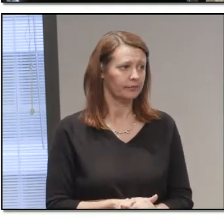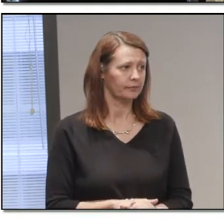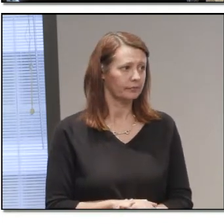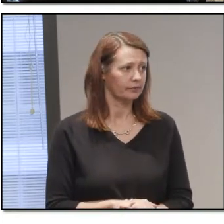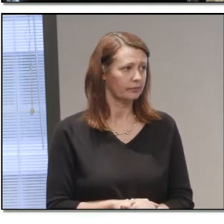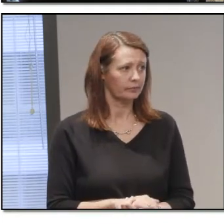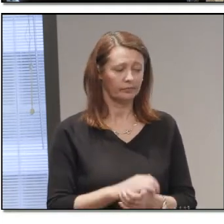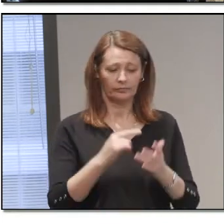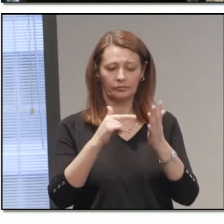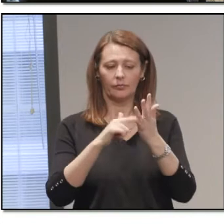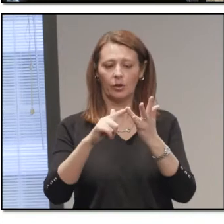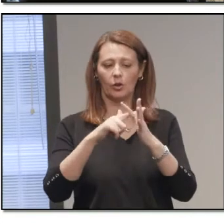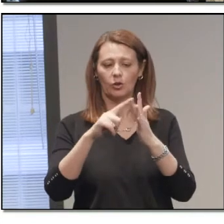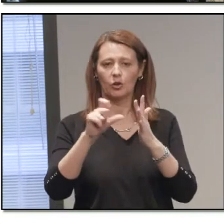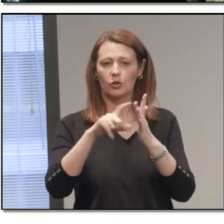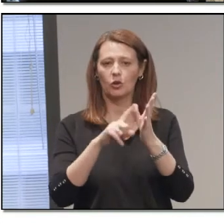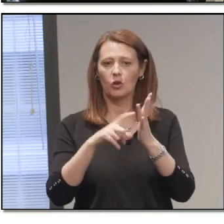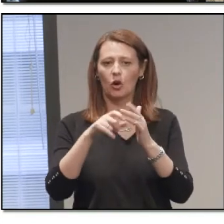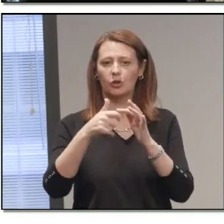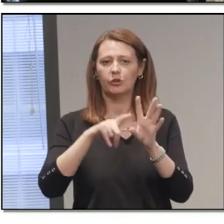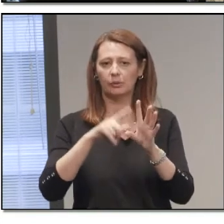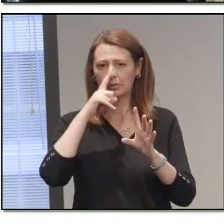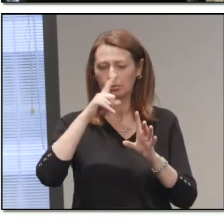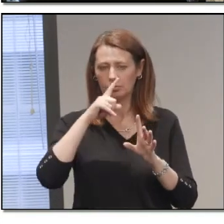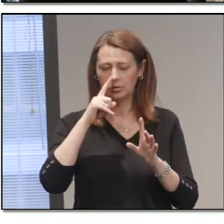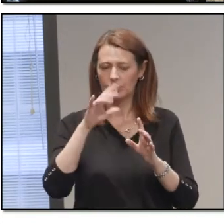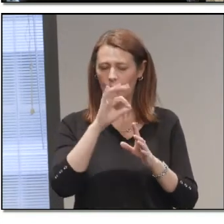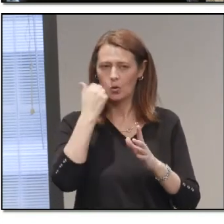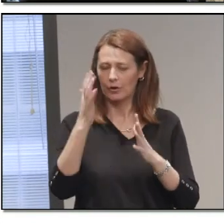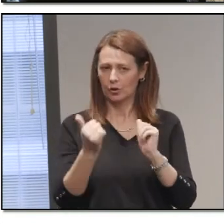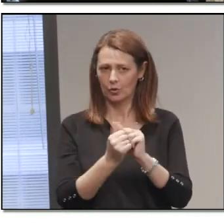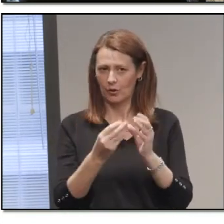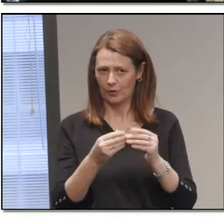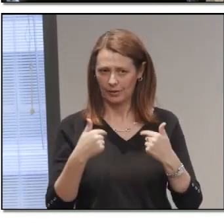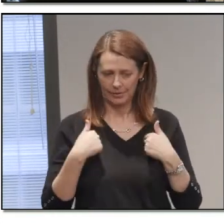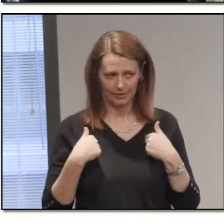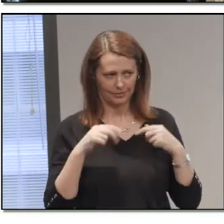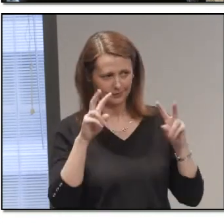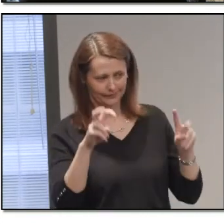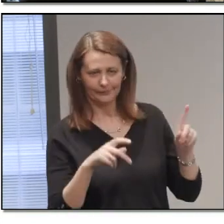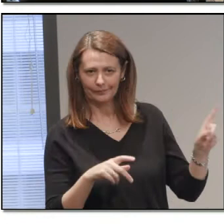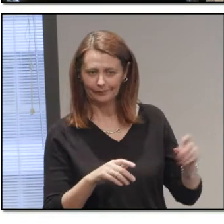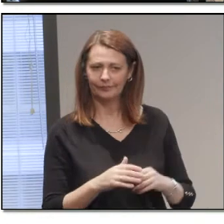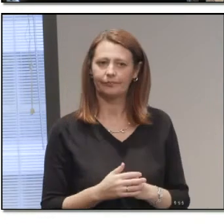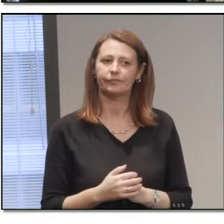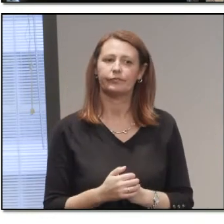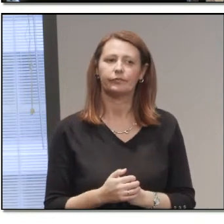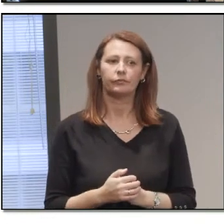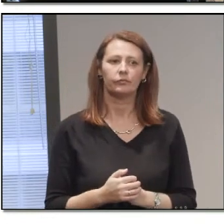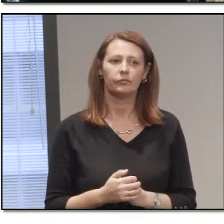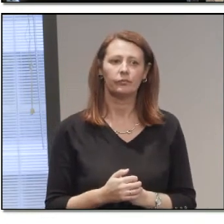Toxicologists differ but don't necessarily always agree with me on this point but it's not really